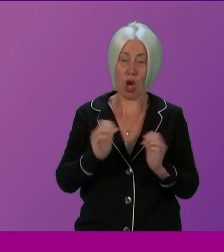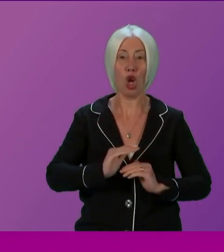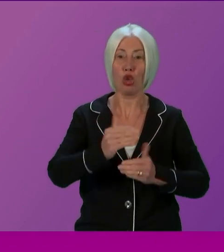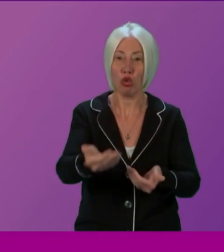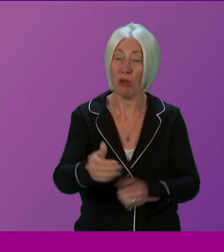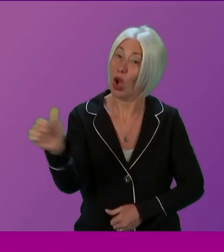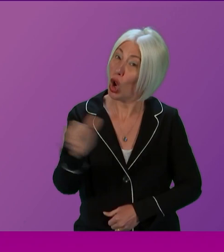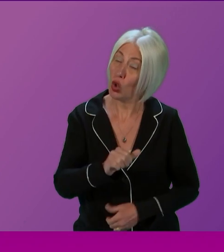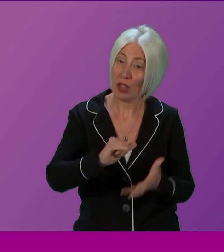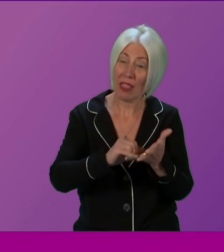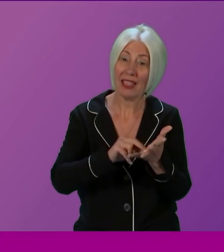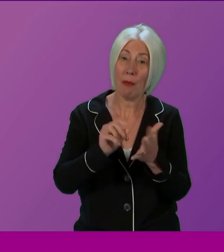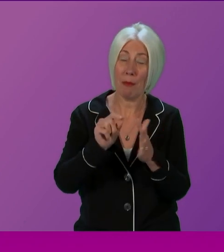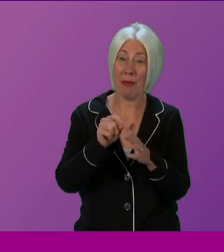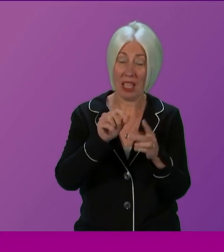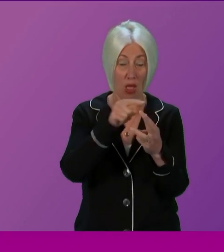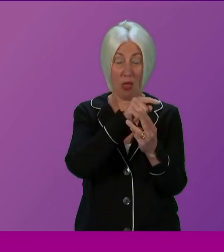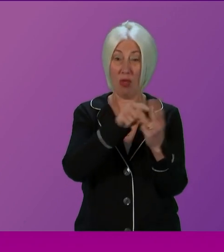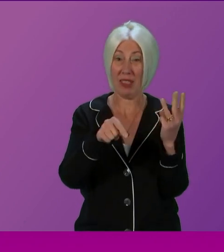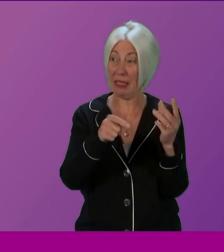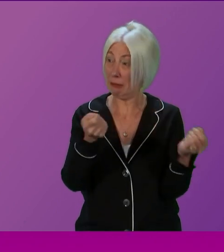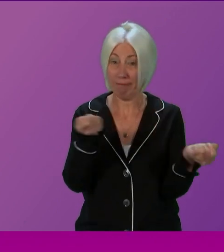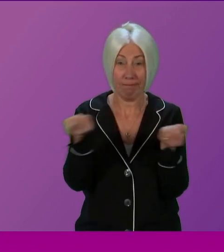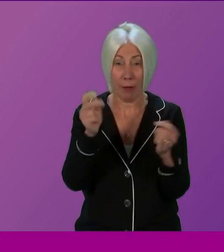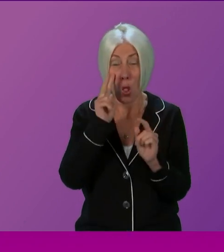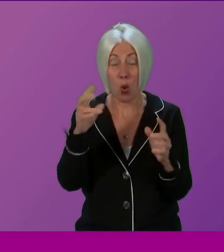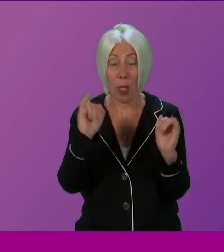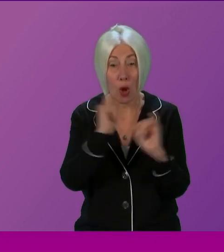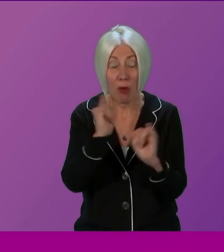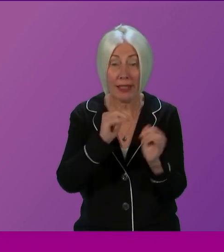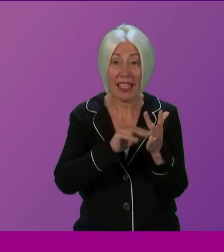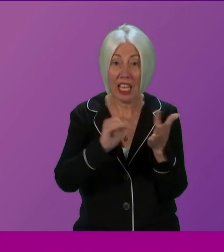SNP leadership candidates focus on the crisis in our NHS, not the crisis in their party?